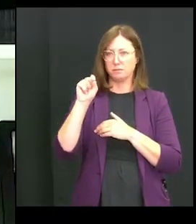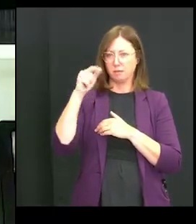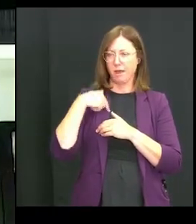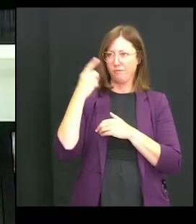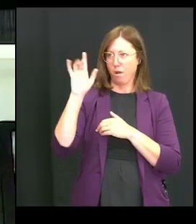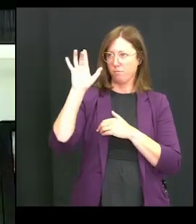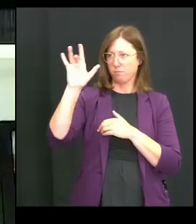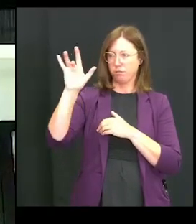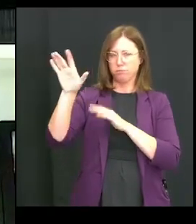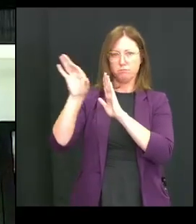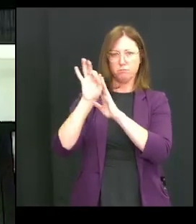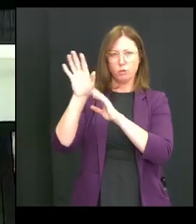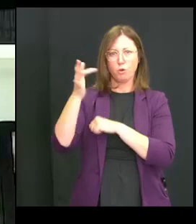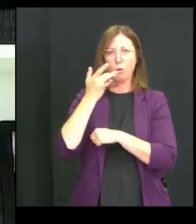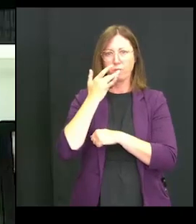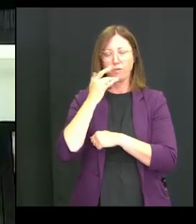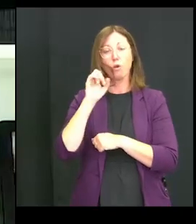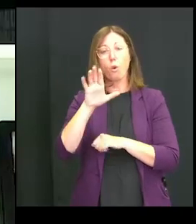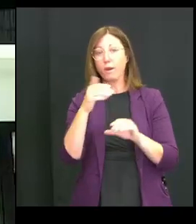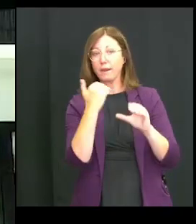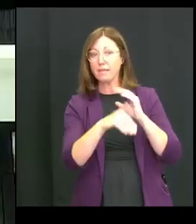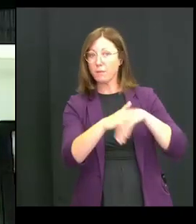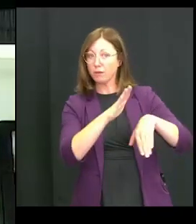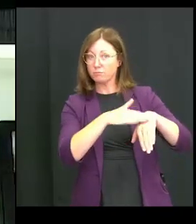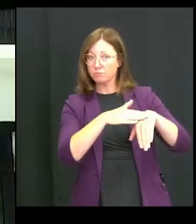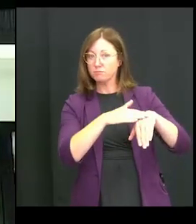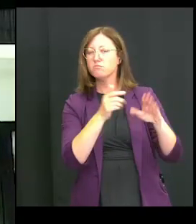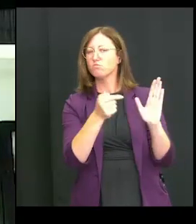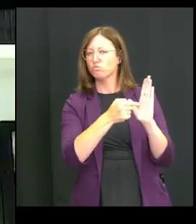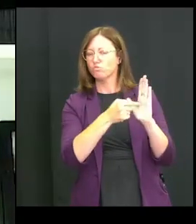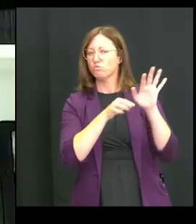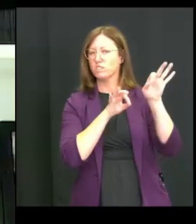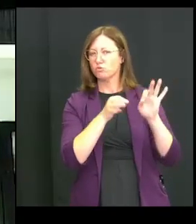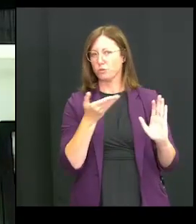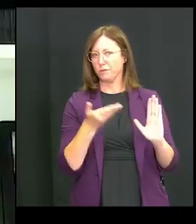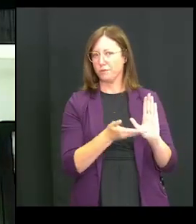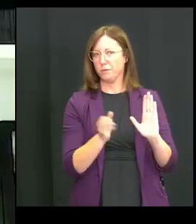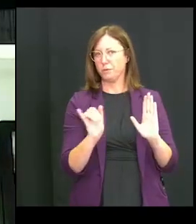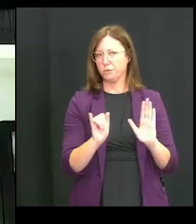or you can look at the email reminder that was sent to you by the school, and the instructions are in there.